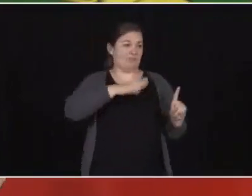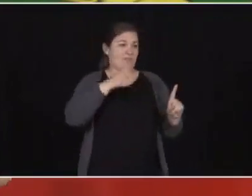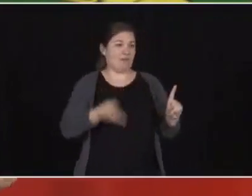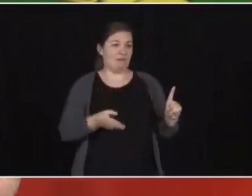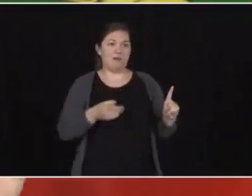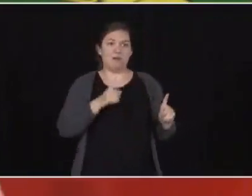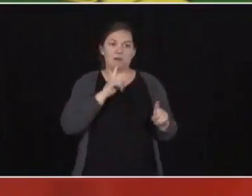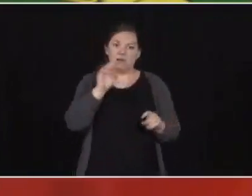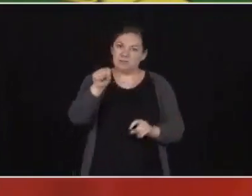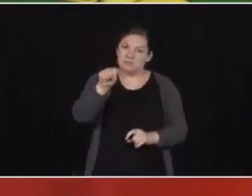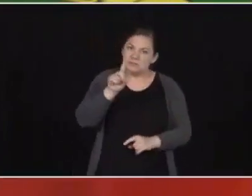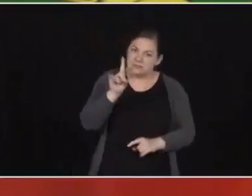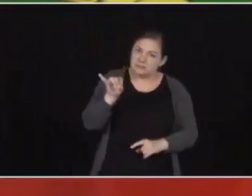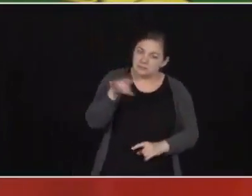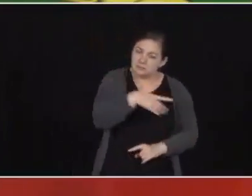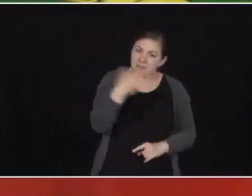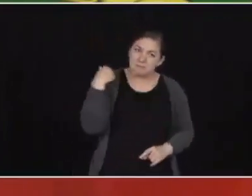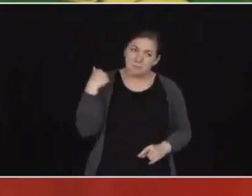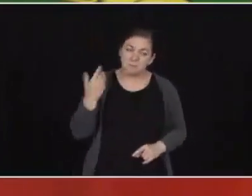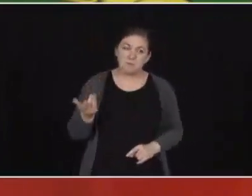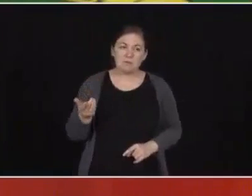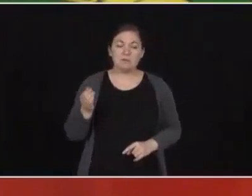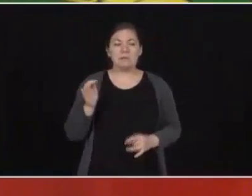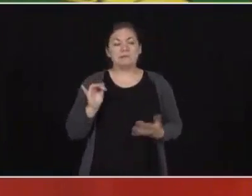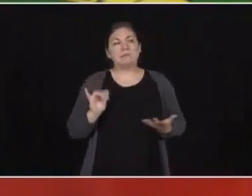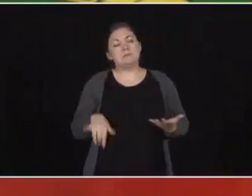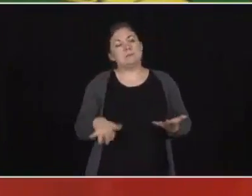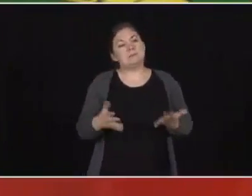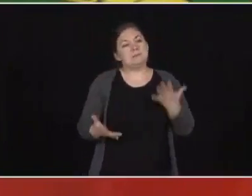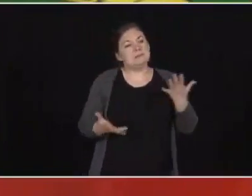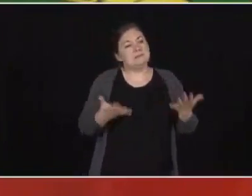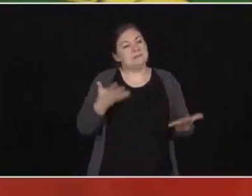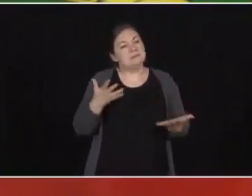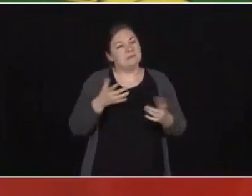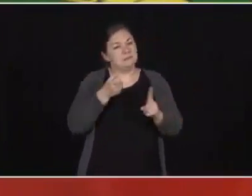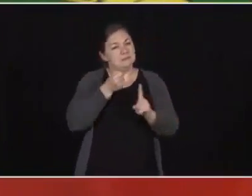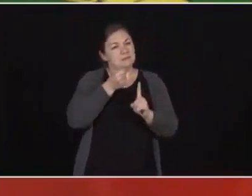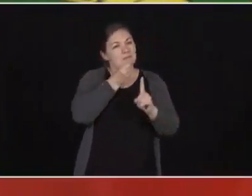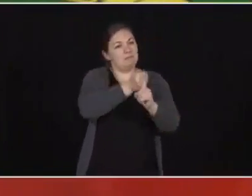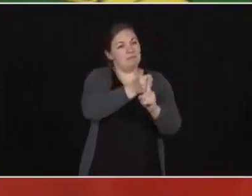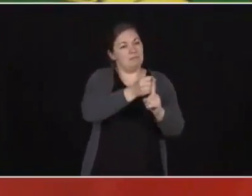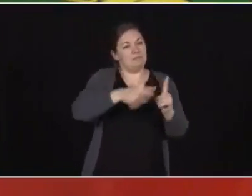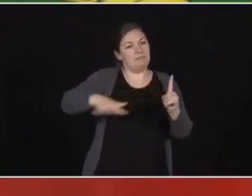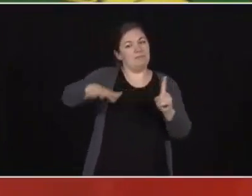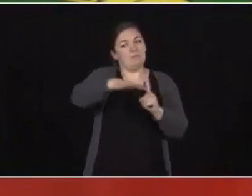COVID-19 and in fact that they have had and that is an important item in the decision-making and public health role.